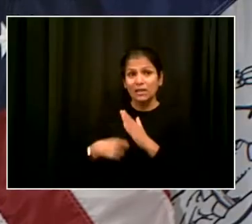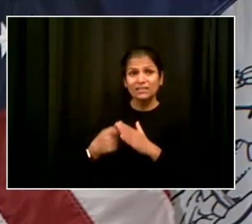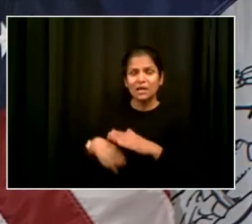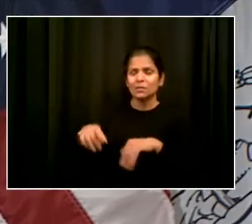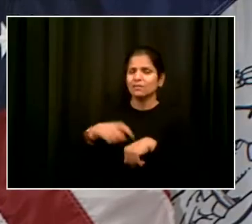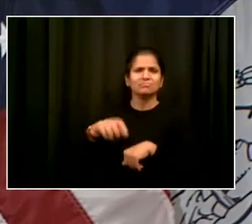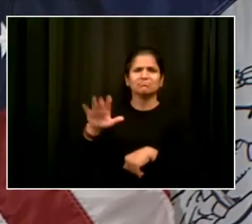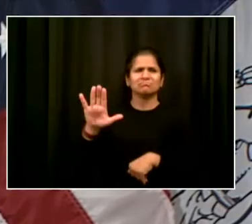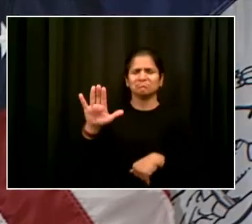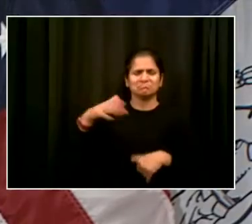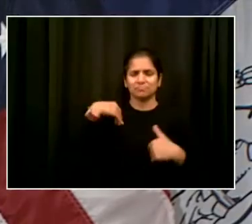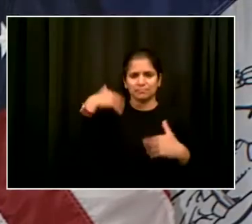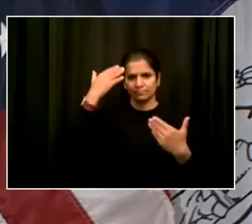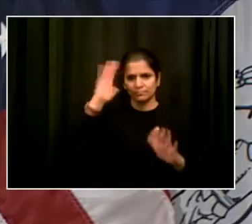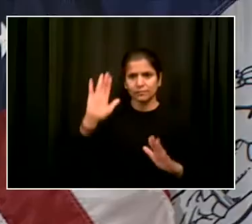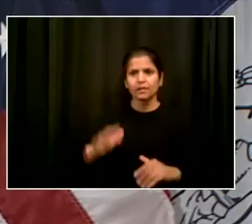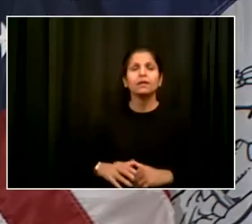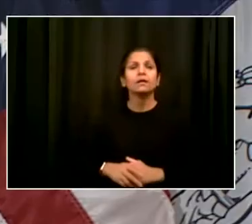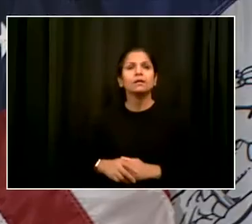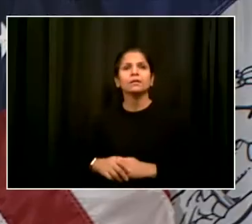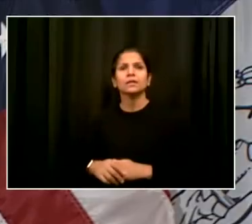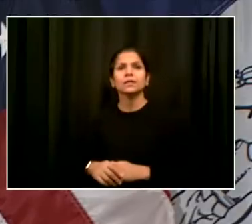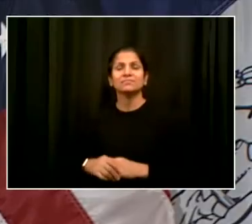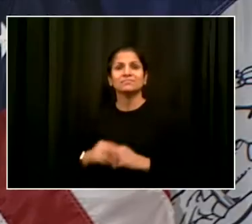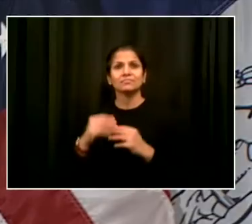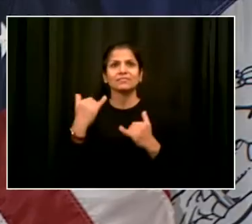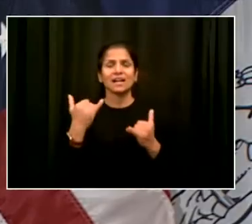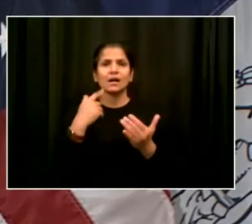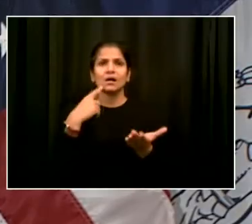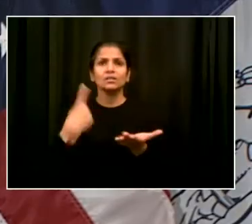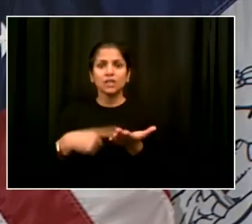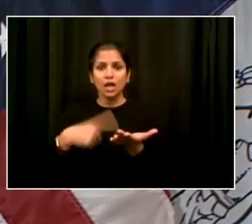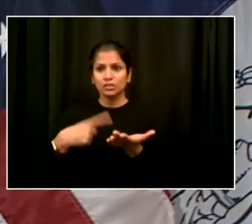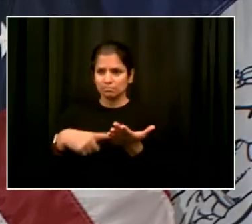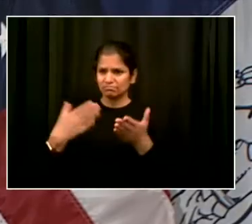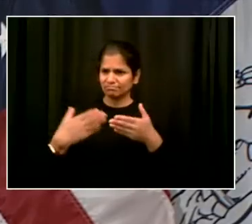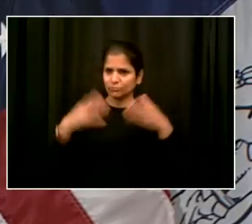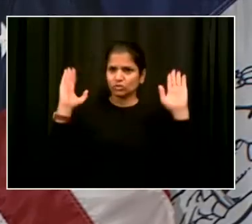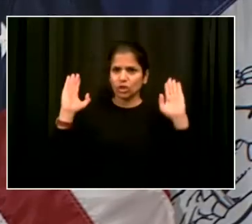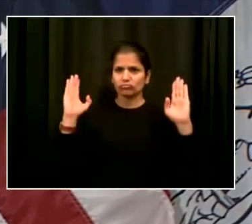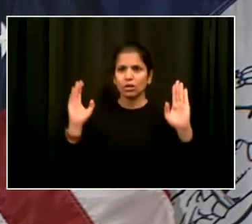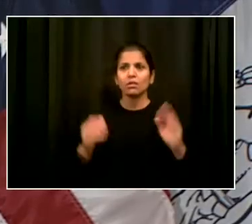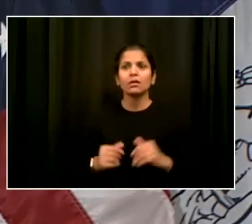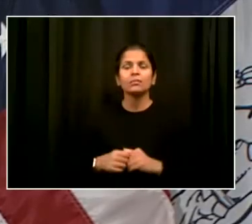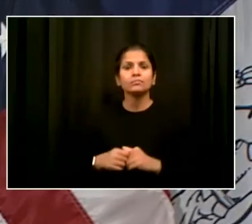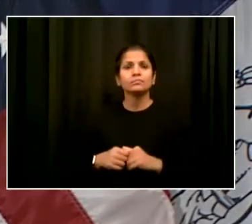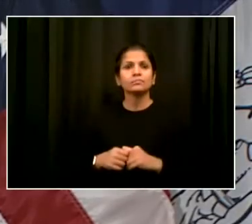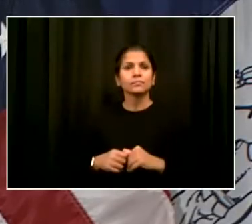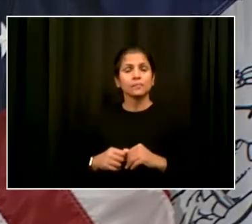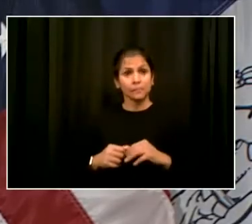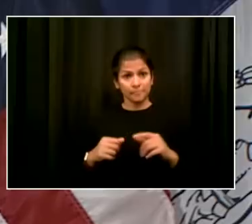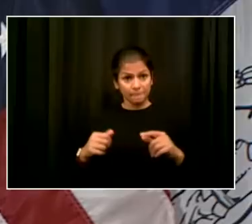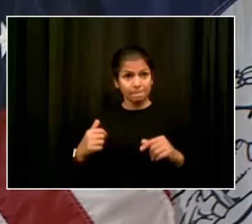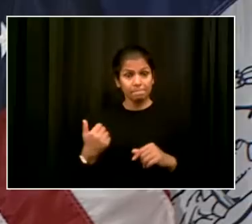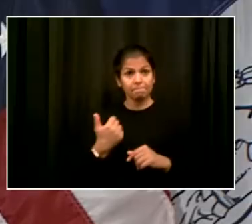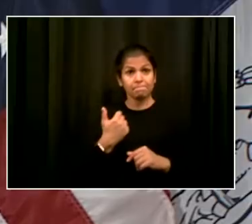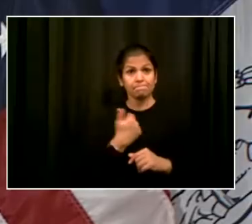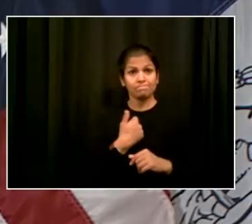GOING TO START TO FILL L N IA LOLO MORE DETAILS SO WE ARE NOT T GOOGIN TO BBE ABLE TO ANSWER EVERY QUESTION TODAY. WE WILL CERTAINLY HAVE MORE TO SAY ON COST AND TIMELINES.